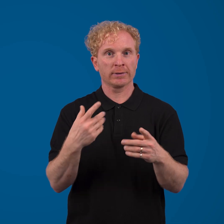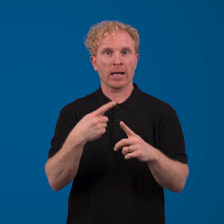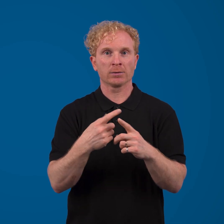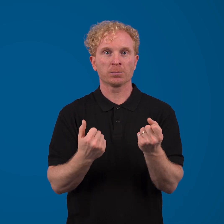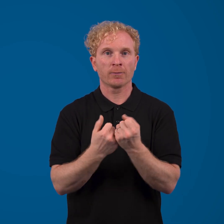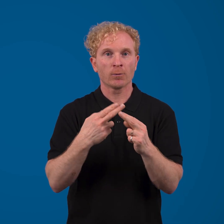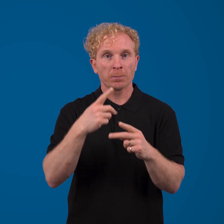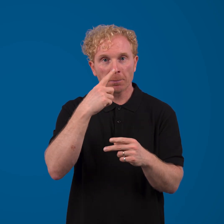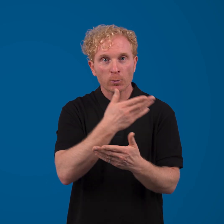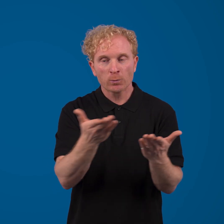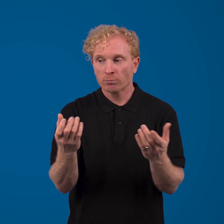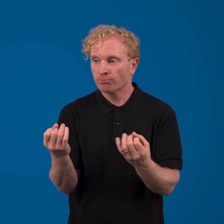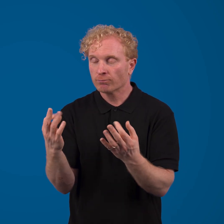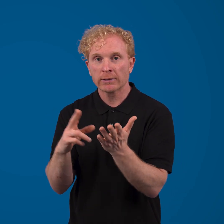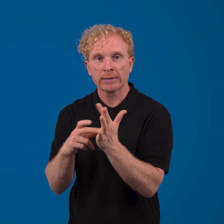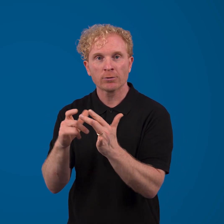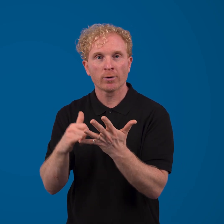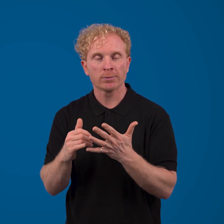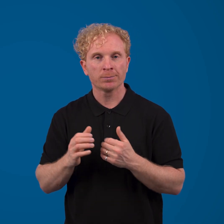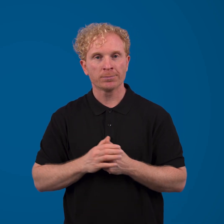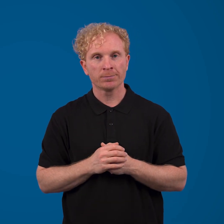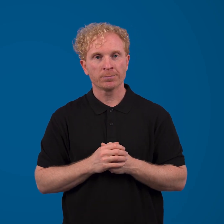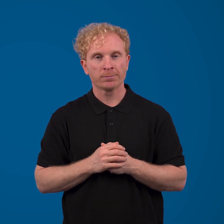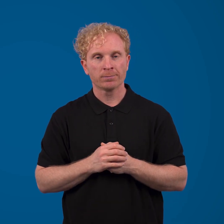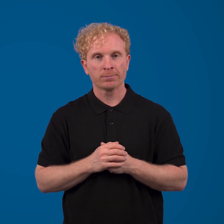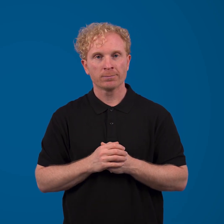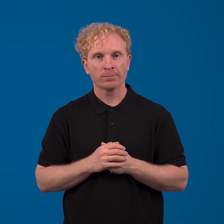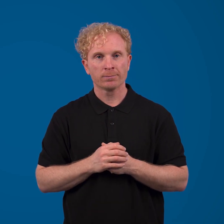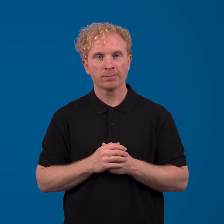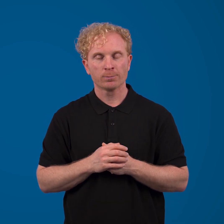and support for people with disability who are not eligible for the NDIS.